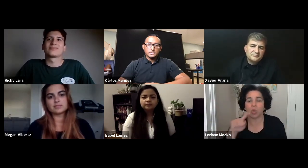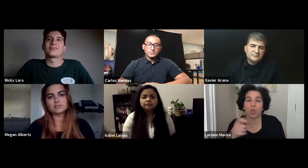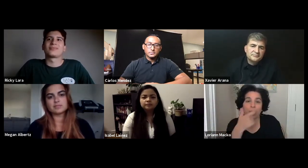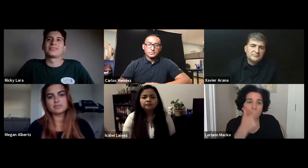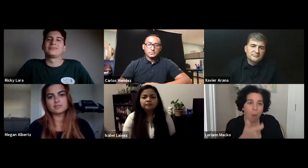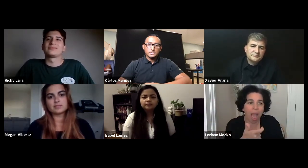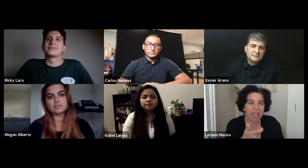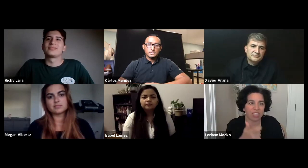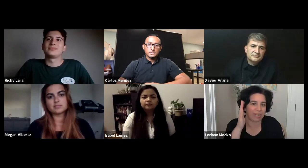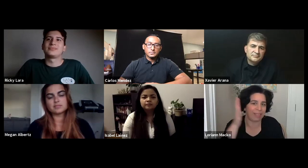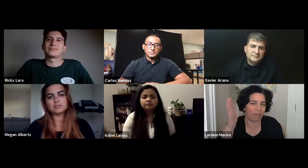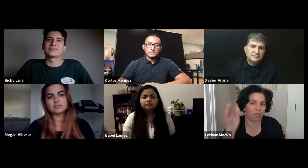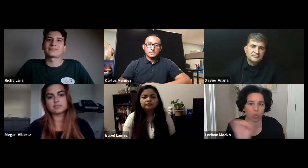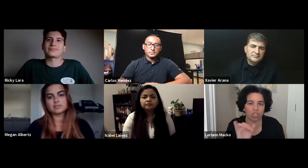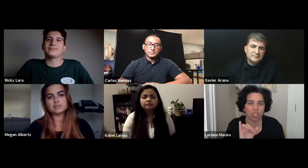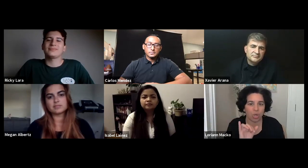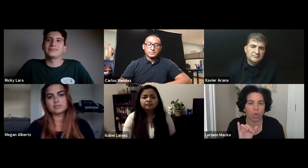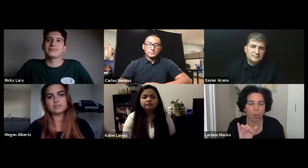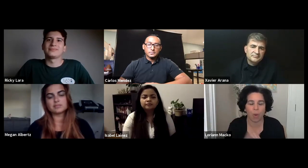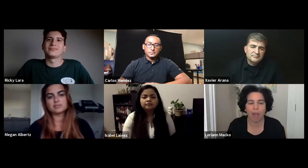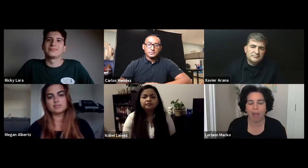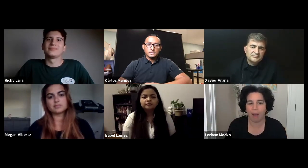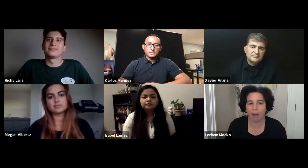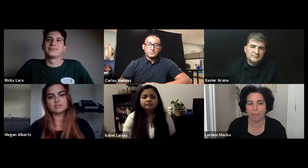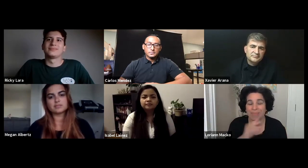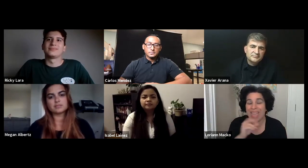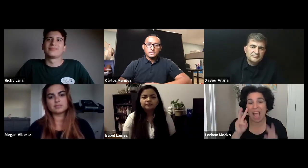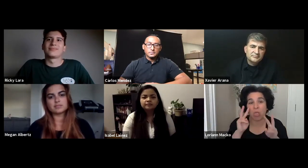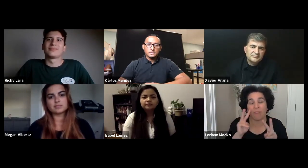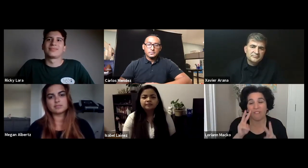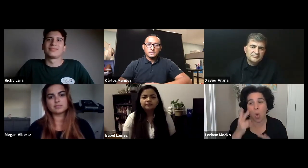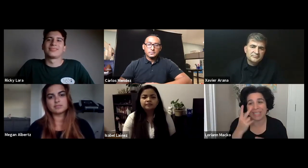um...so you'll be able to watch it in the future as well.